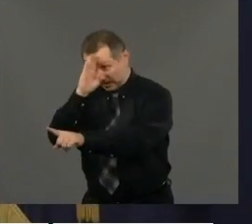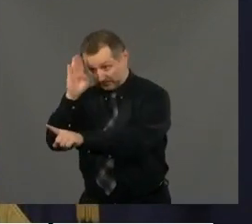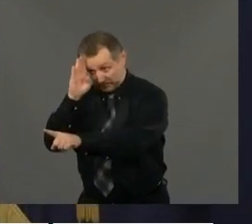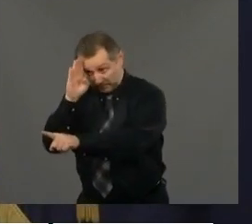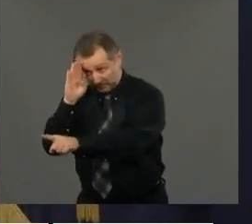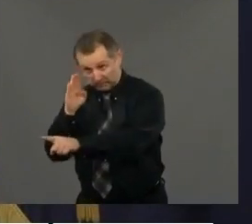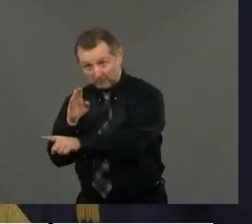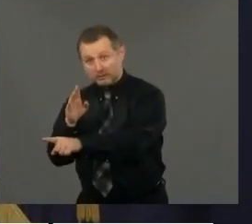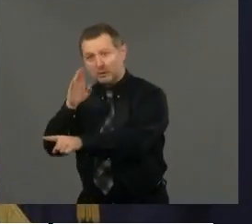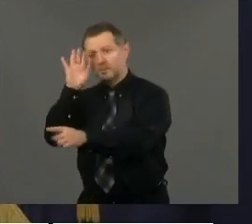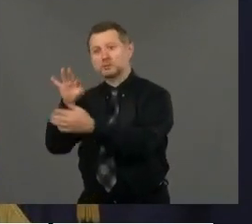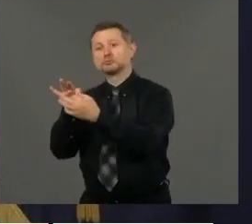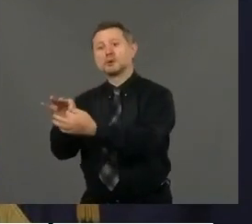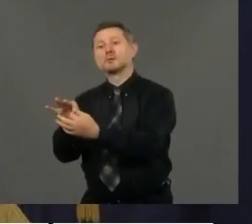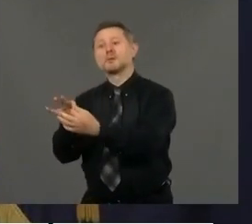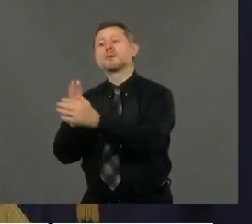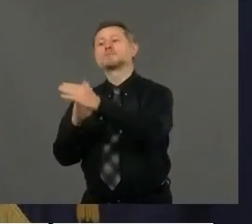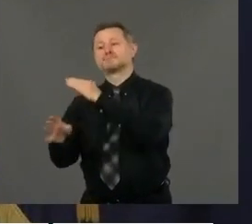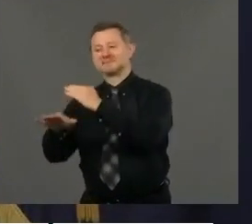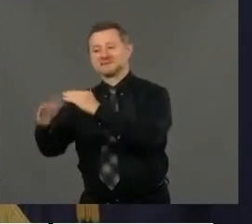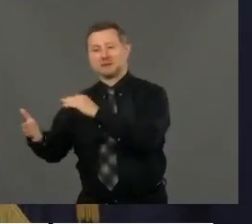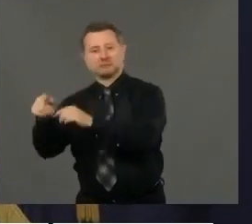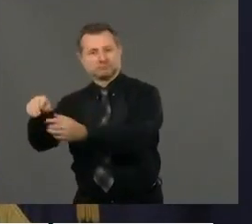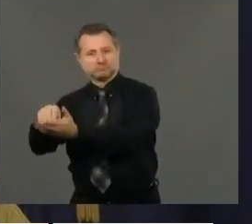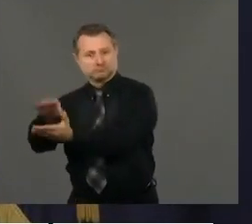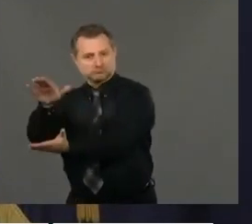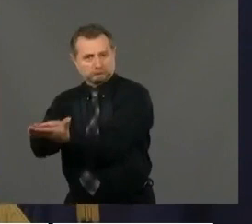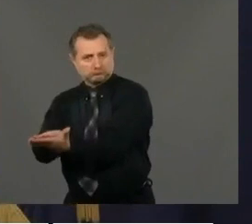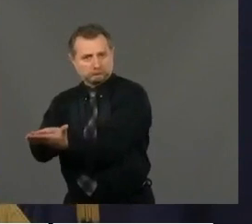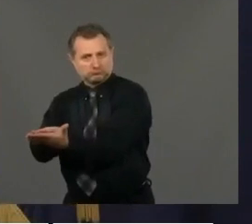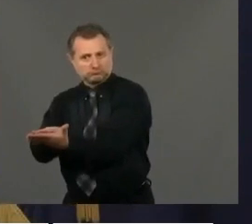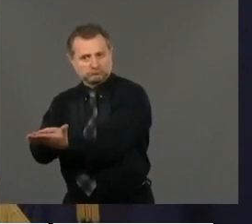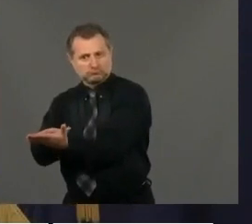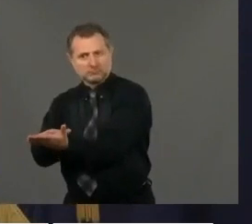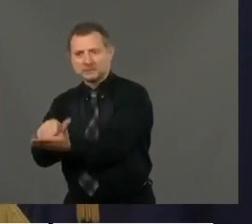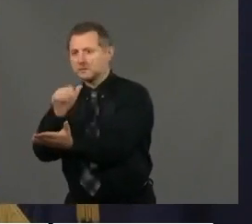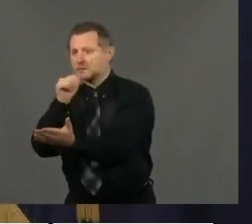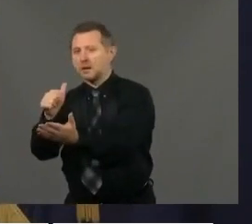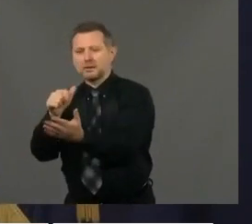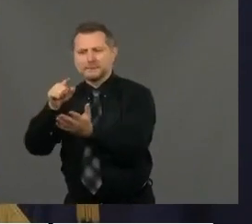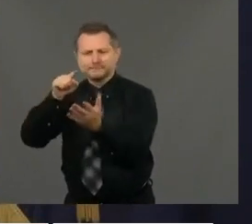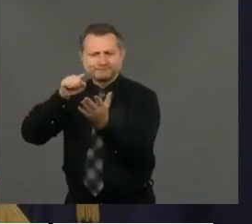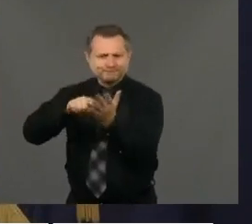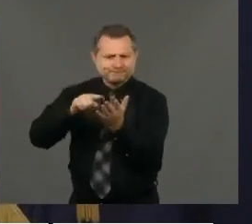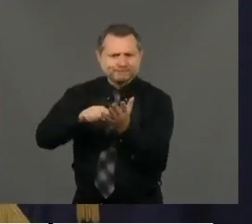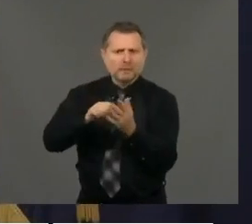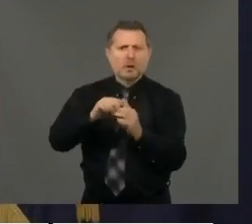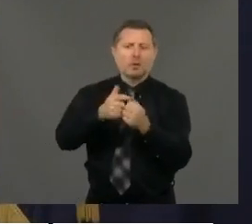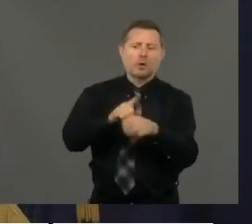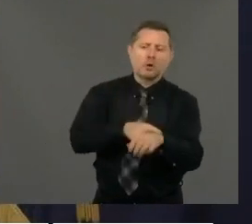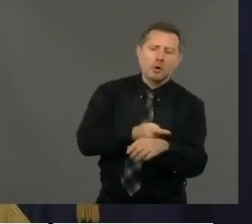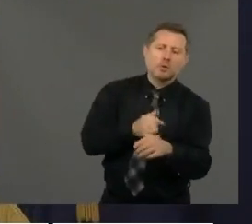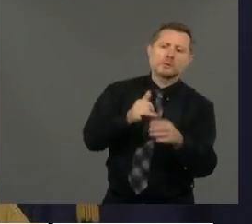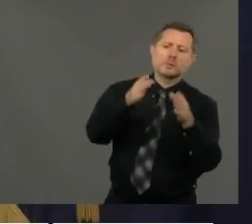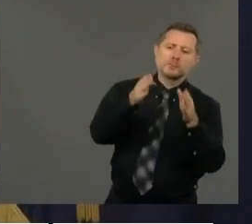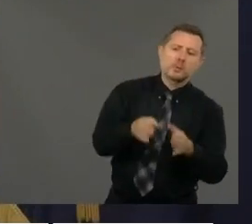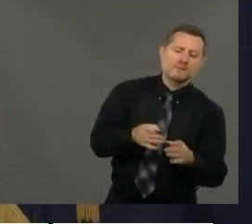IF THE PERSON GOES INTO THE HOSPITAL AND PASSES AWAY AND THE HOSPITAL, WE HELD THAT CALL